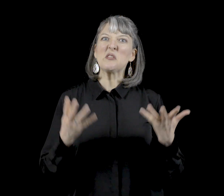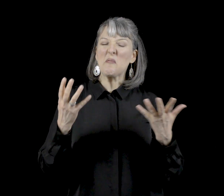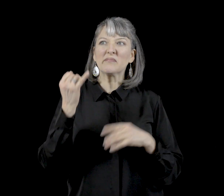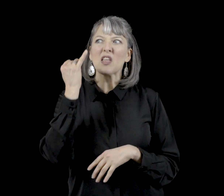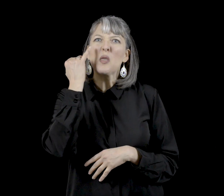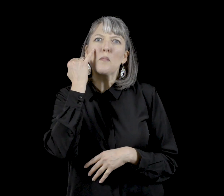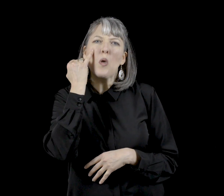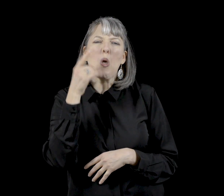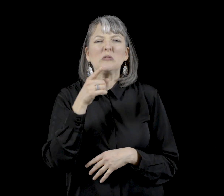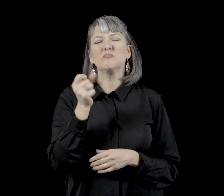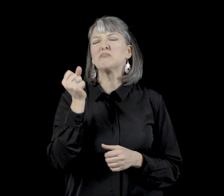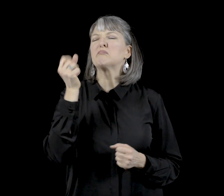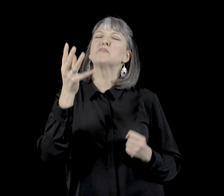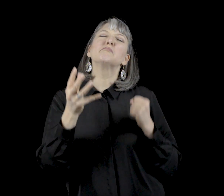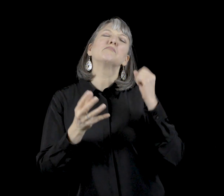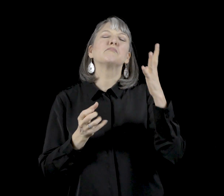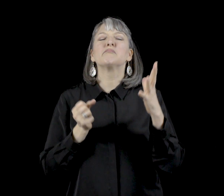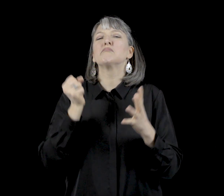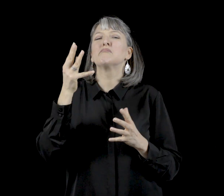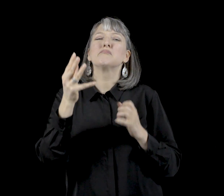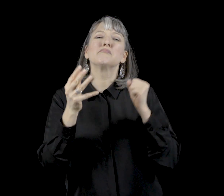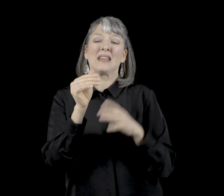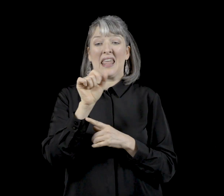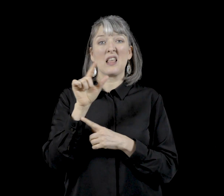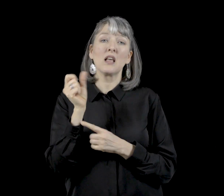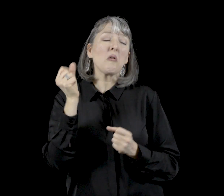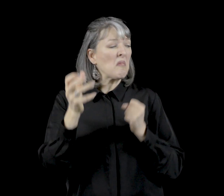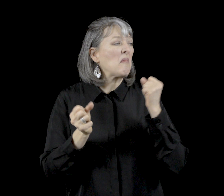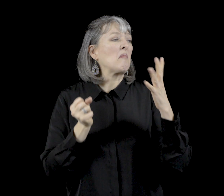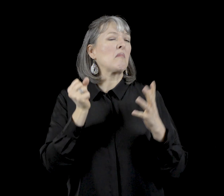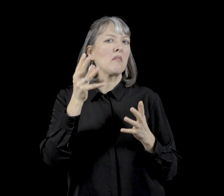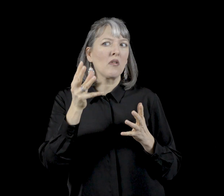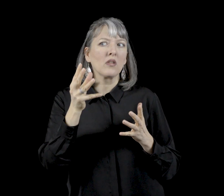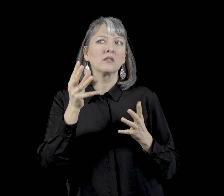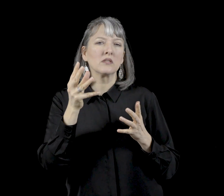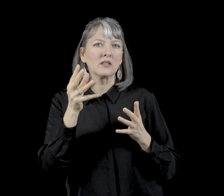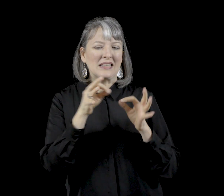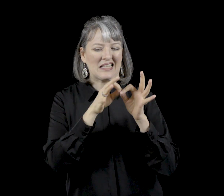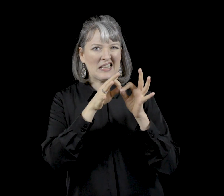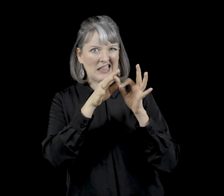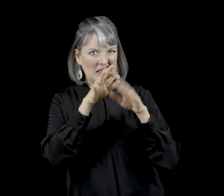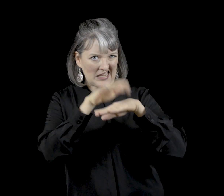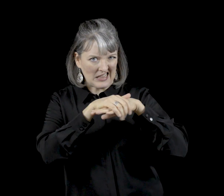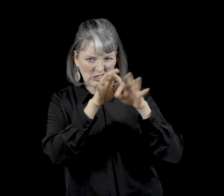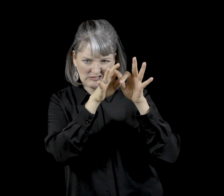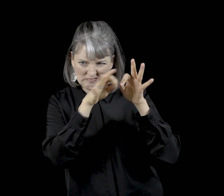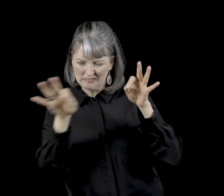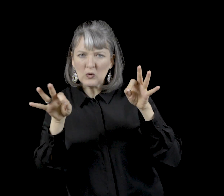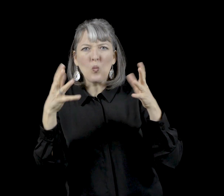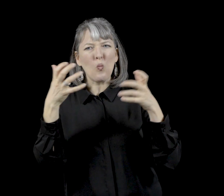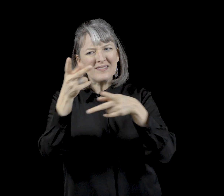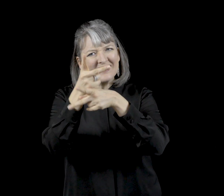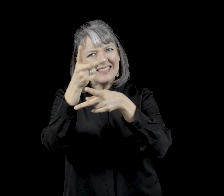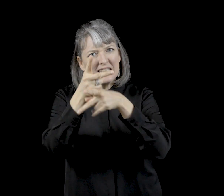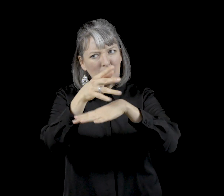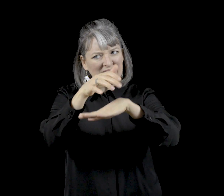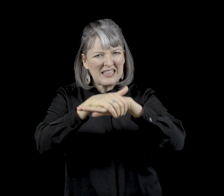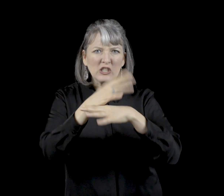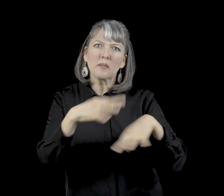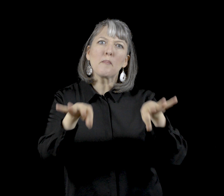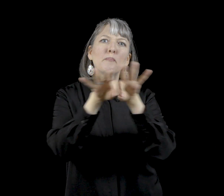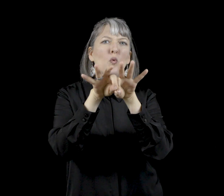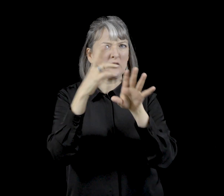Suppose you are busily signing away in perfect ASL and then you realized you want to sign something in English?